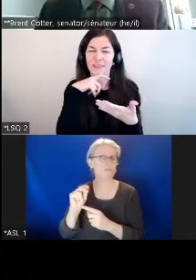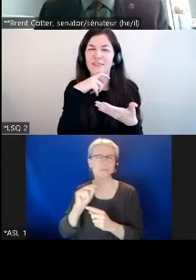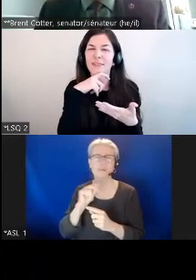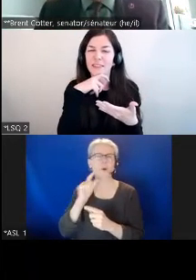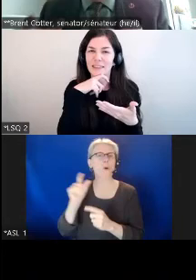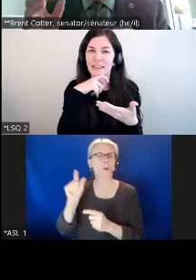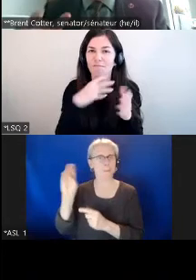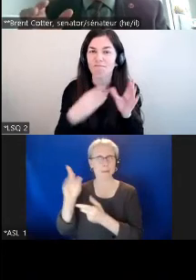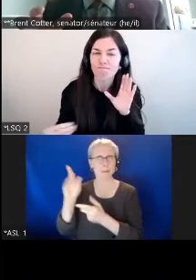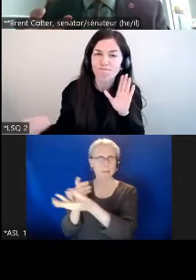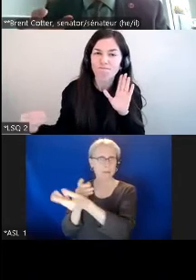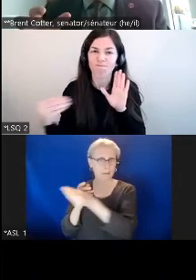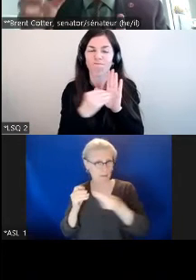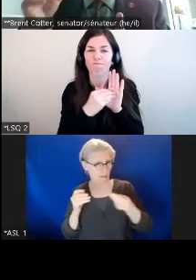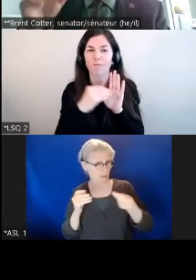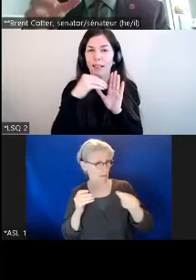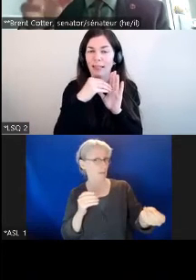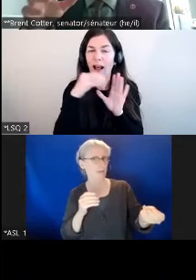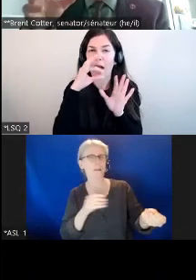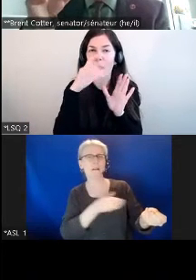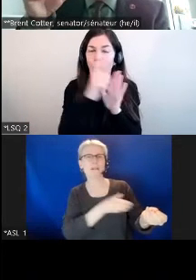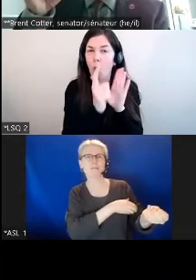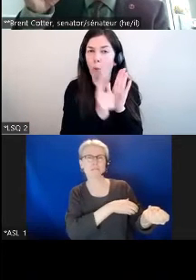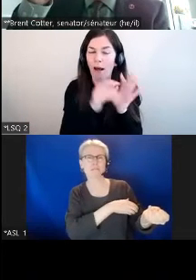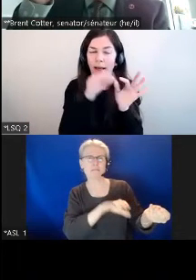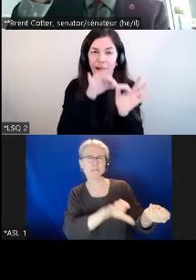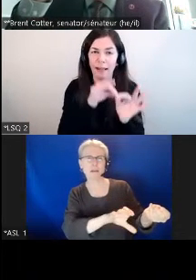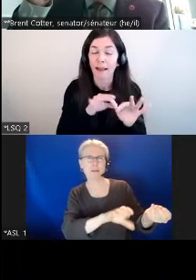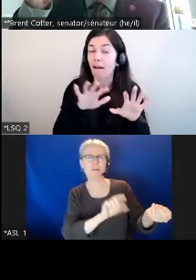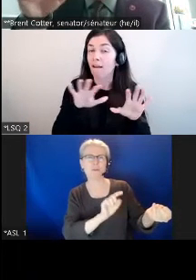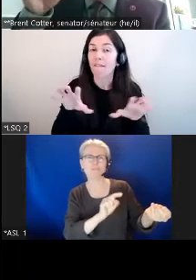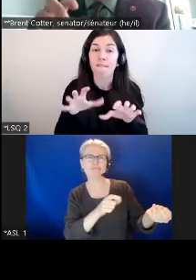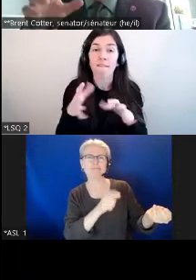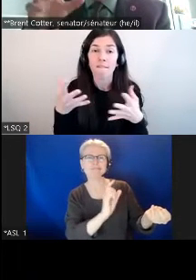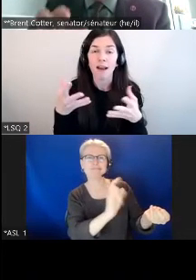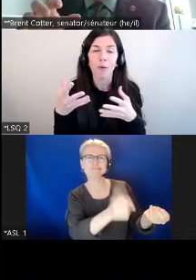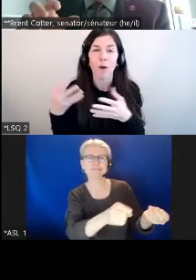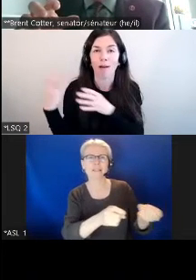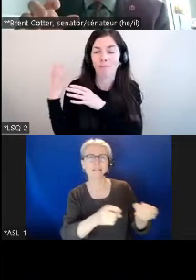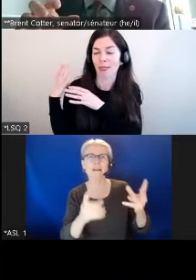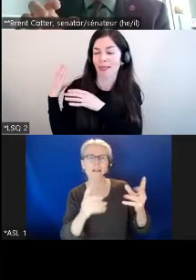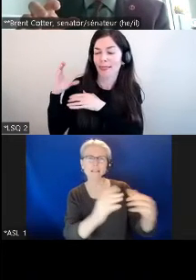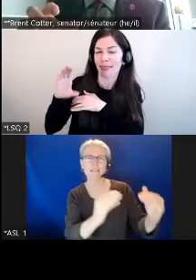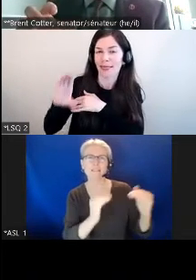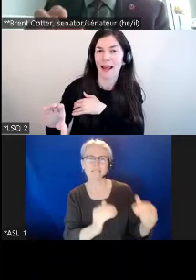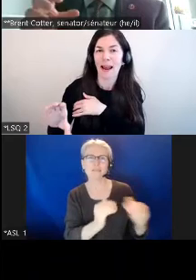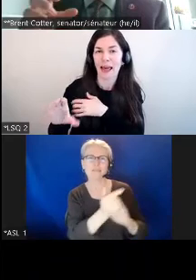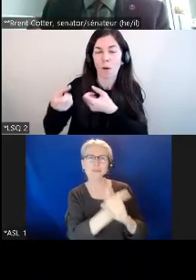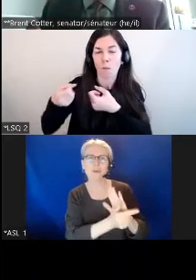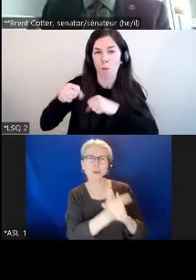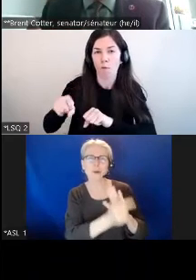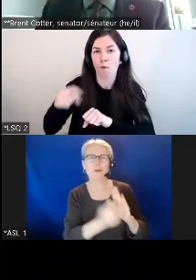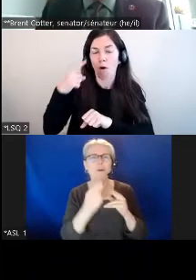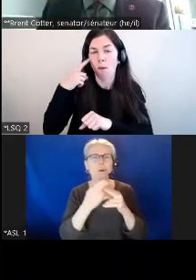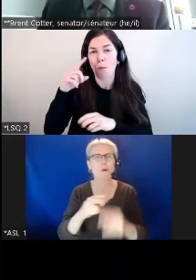DELEGATE A POWER TO CREATE THOSE SORT OF SLIGHTLY LOWER LEVEL LAWS WHICH ARE CALLED REGULATIONS.